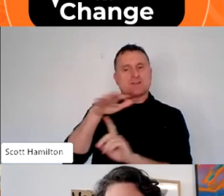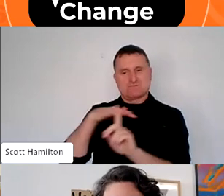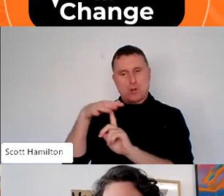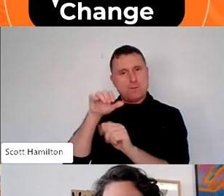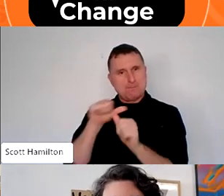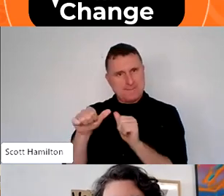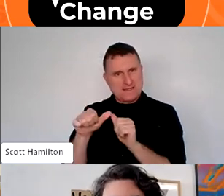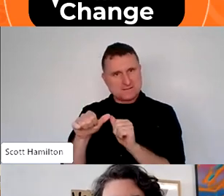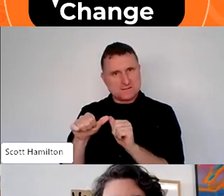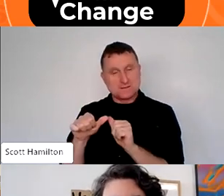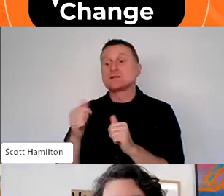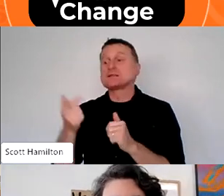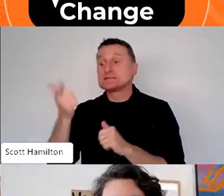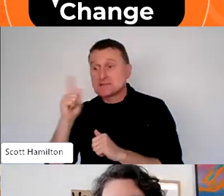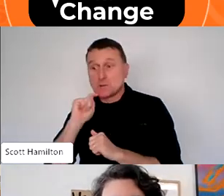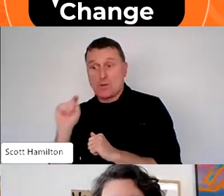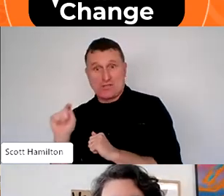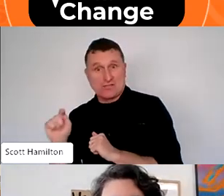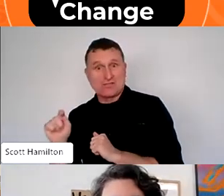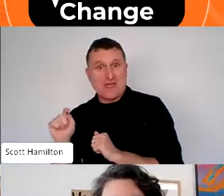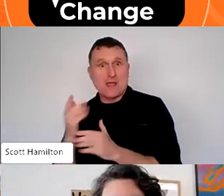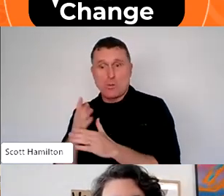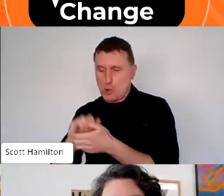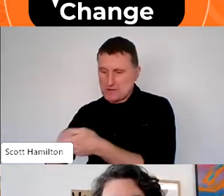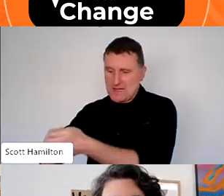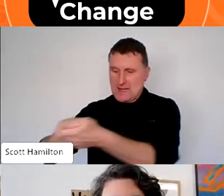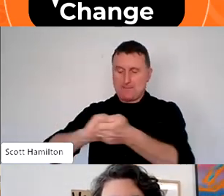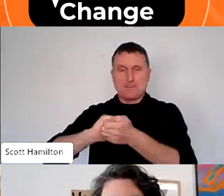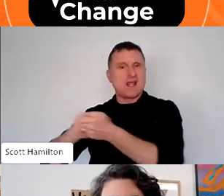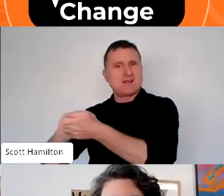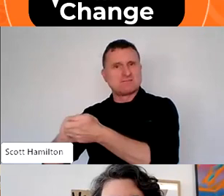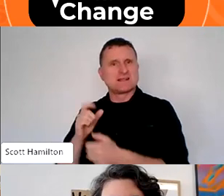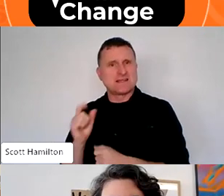example, they thought about the sound, you know? Where you find a lot of them where it doesn't work very well, it's because there